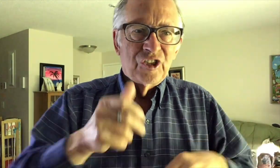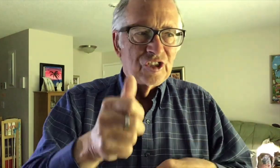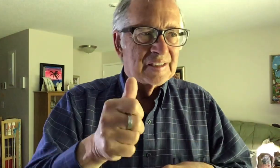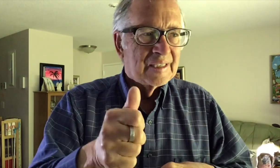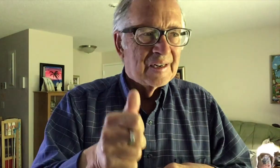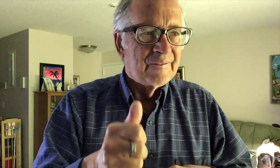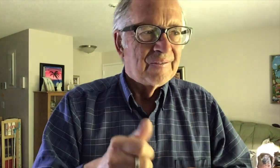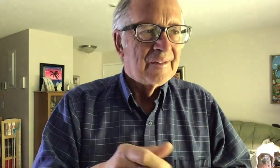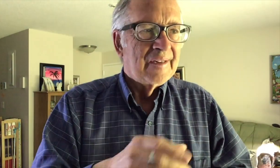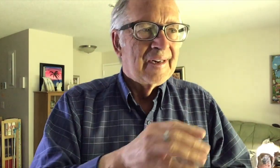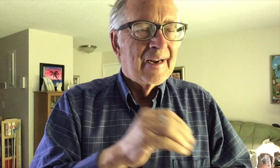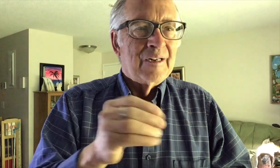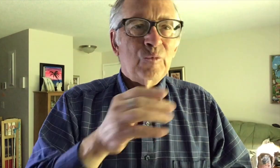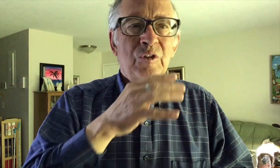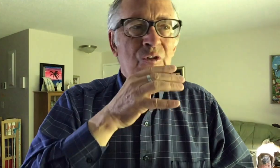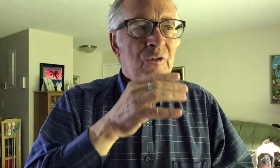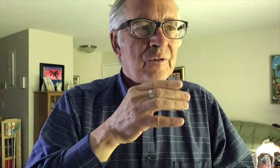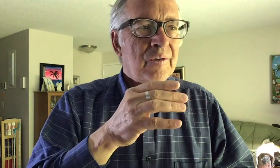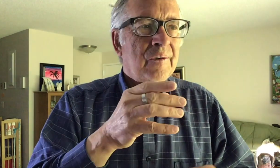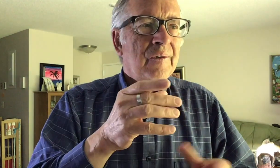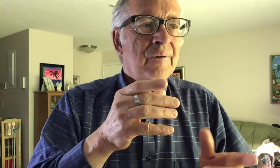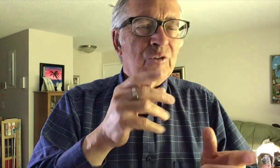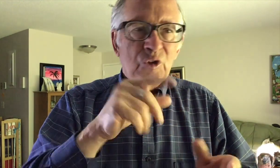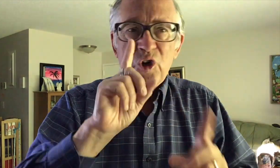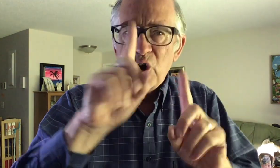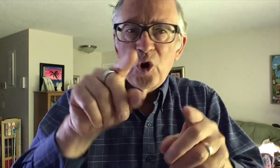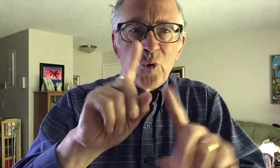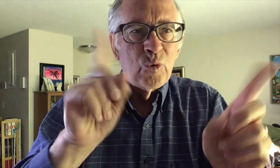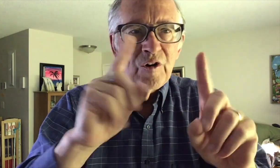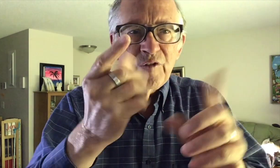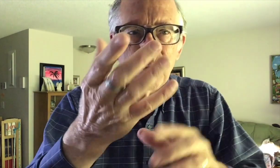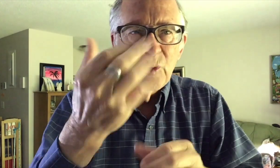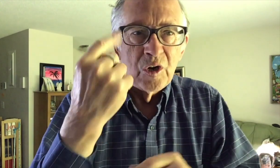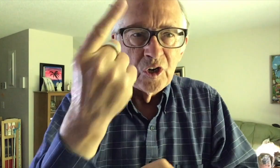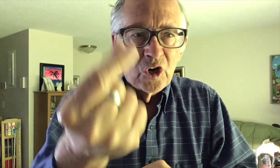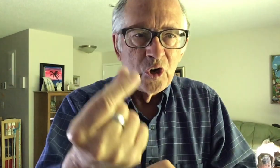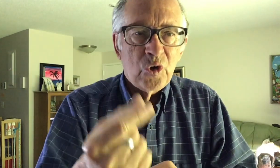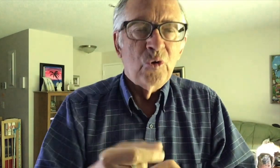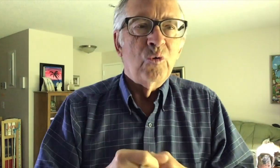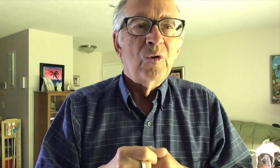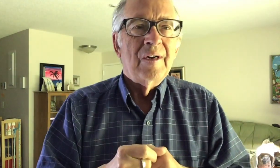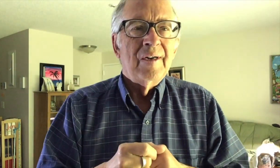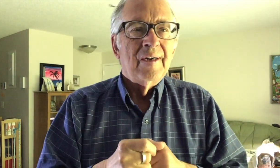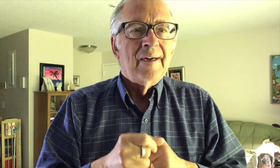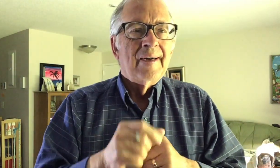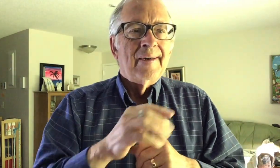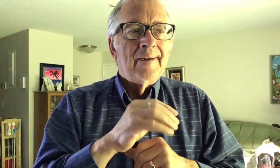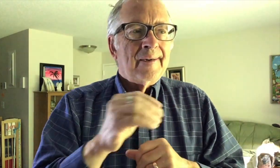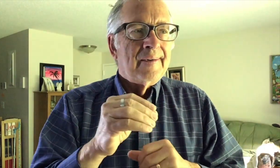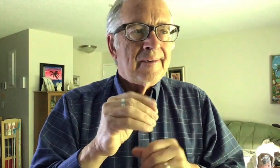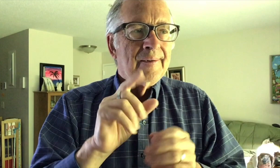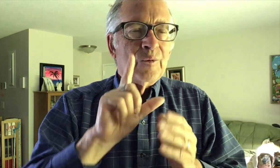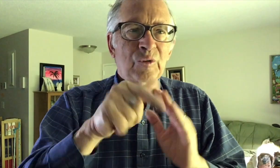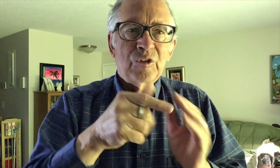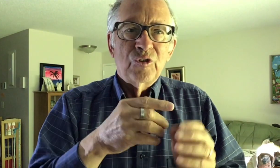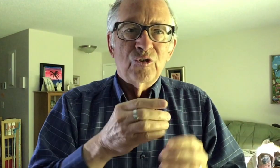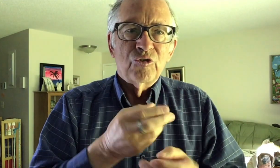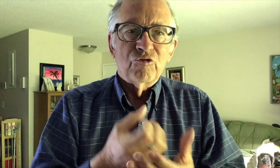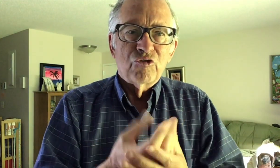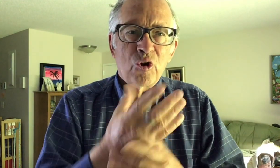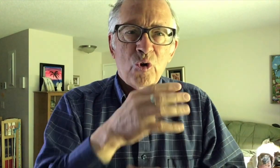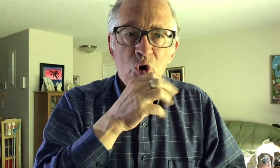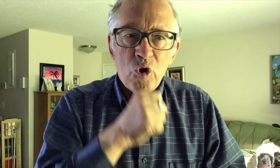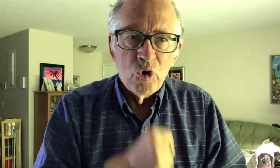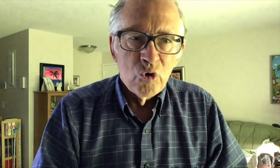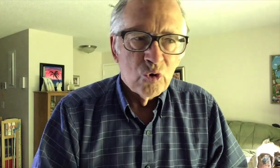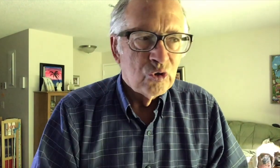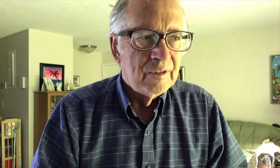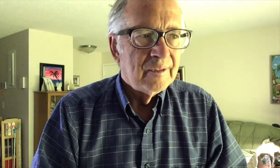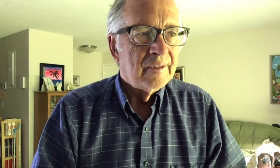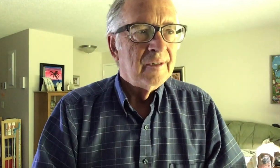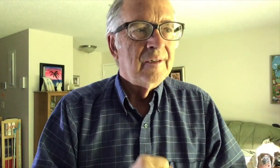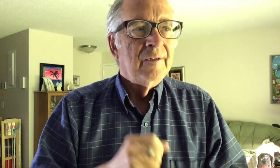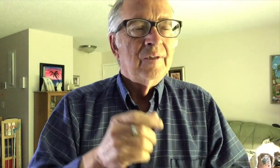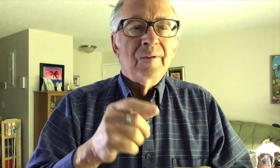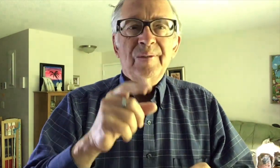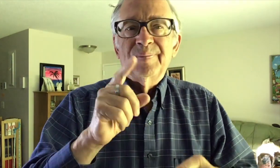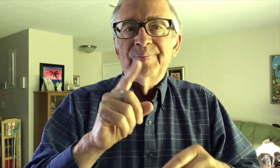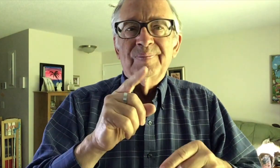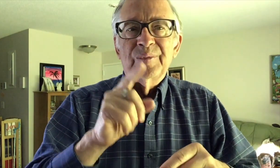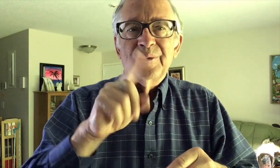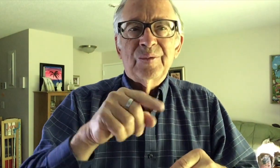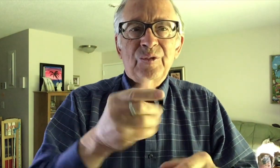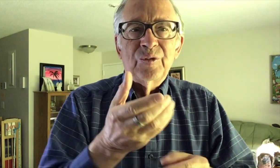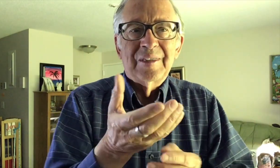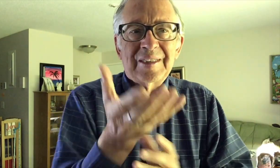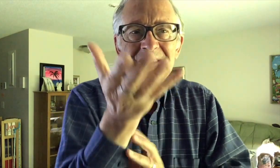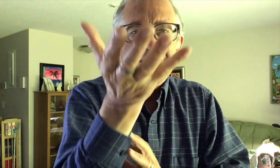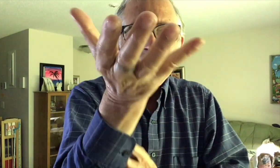you used to dress yourself and go where you wanted; but when you grow old, you